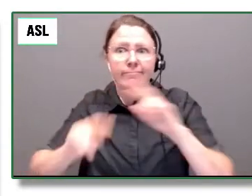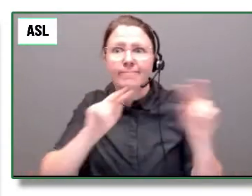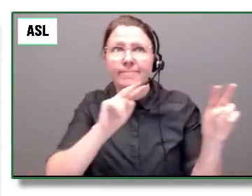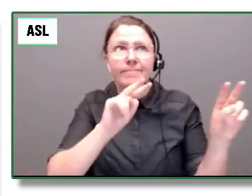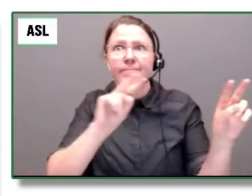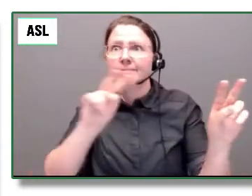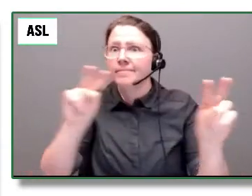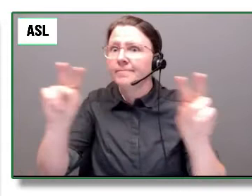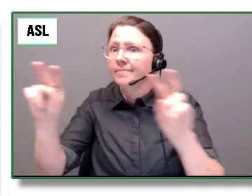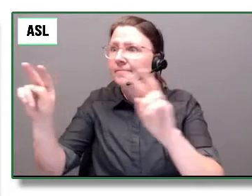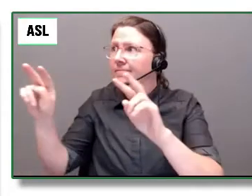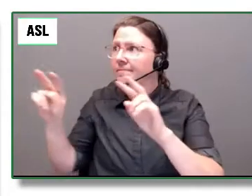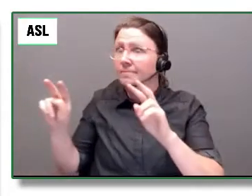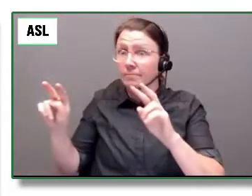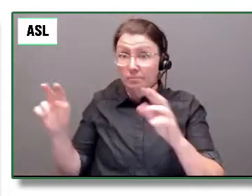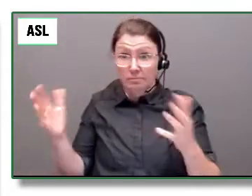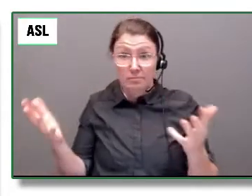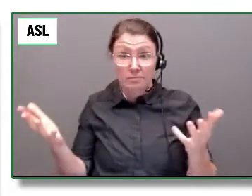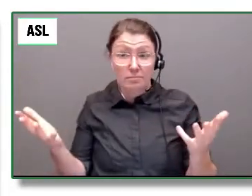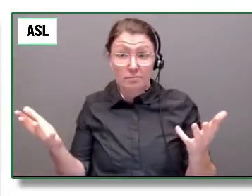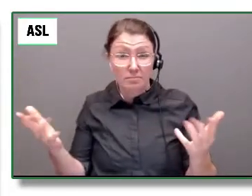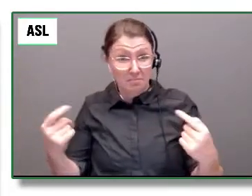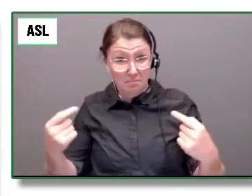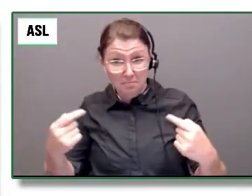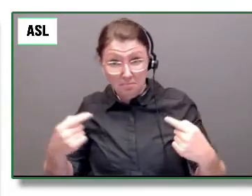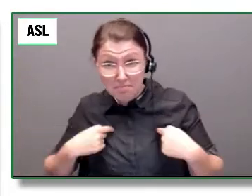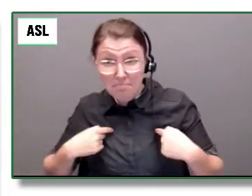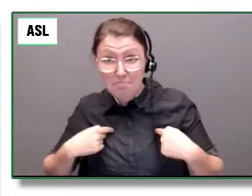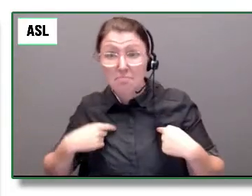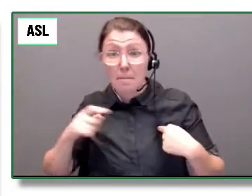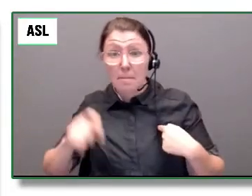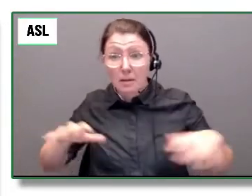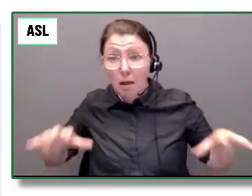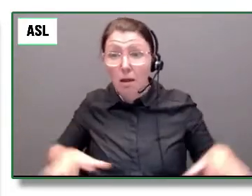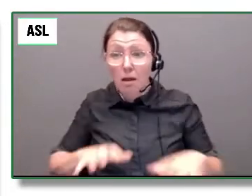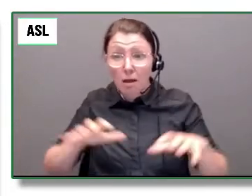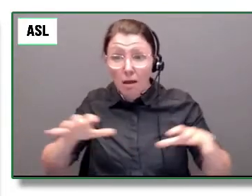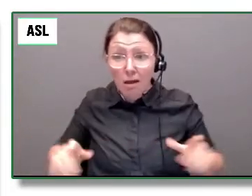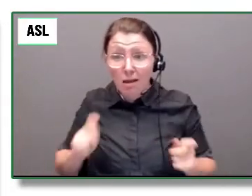would need to be adaptive and I would need to be flexible and that the world